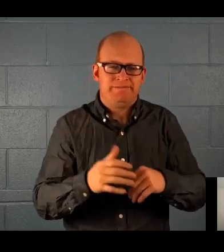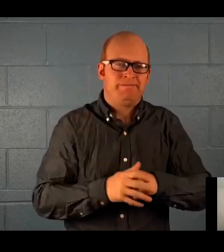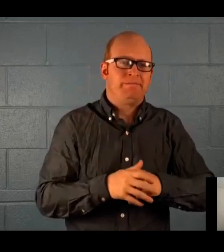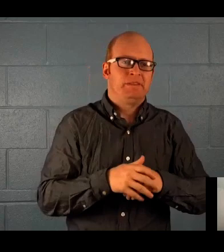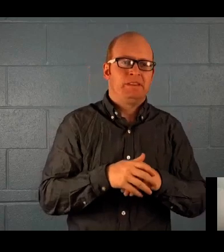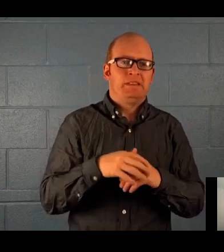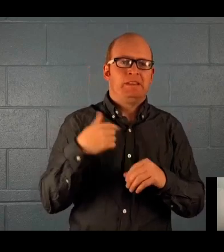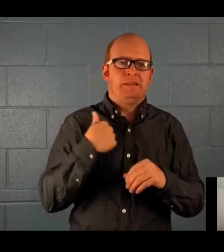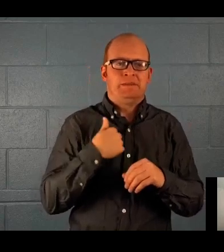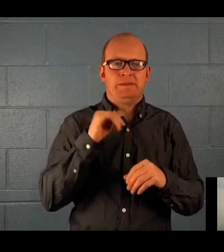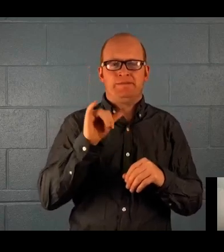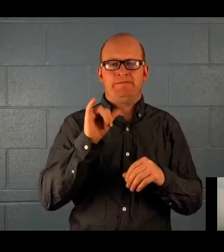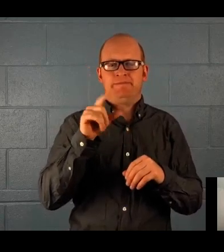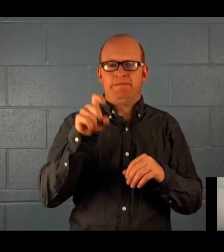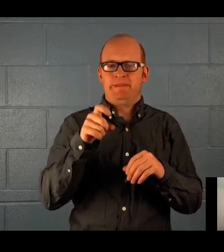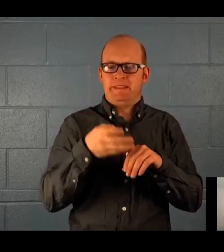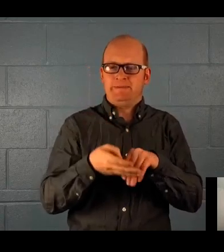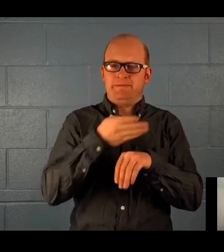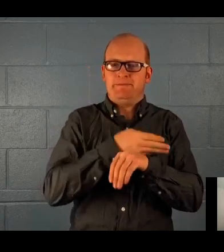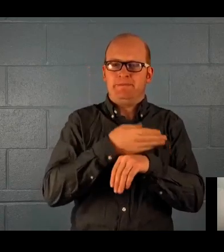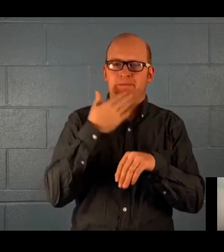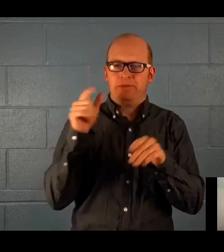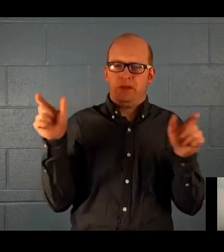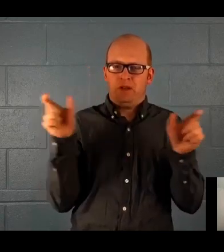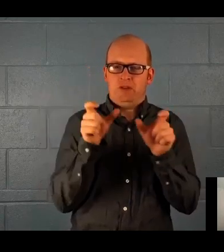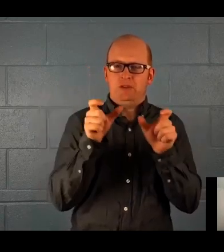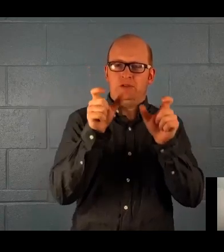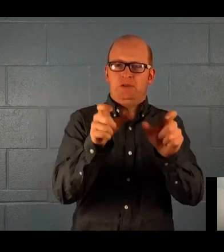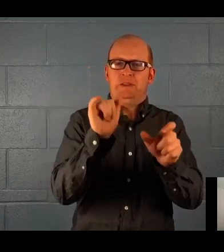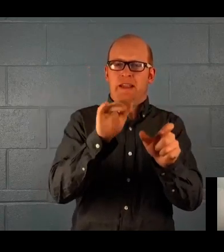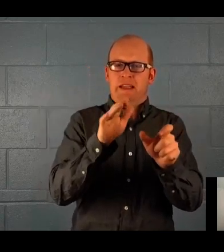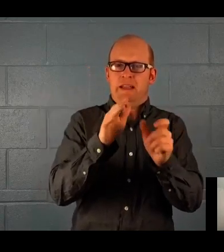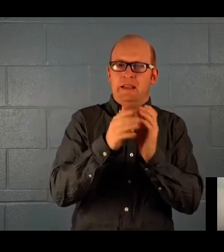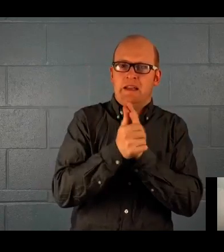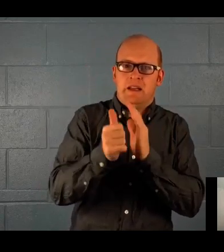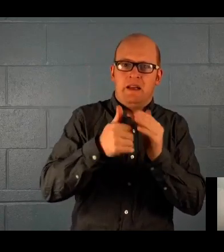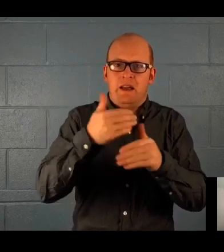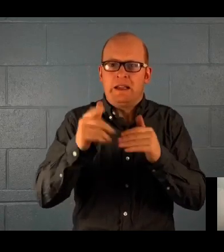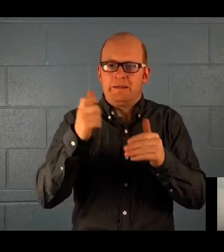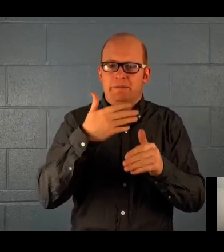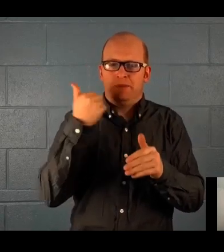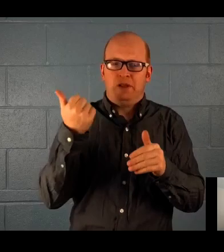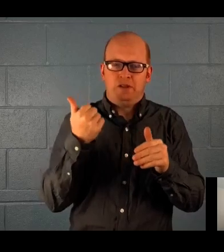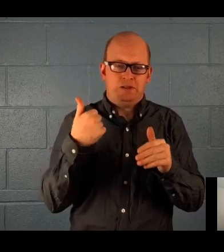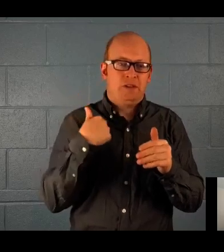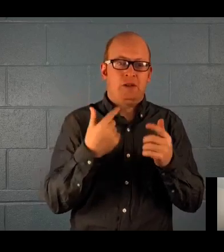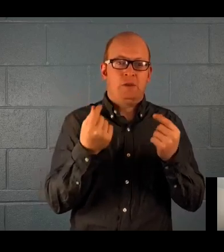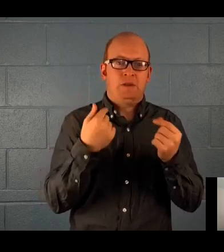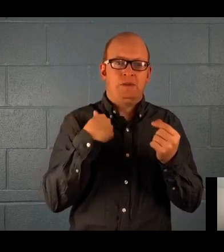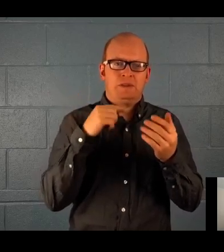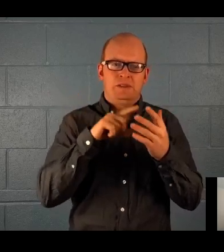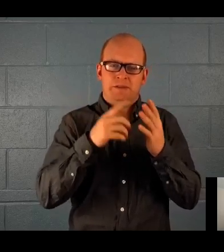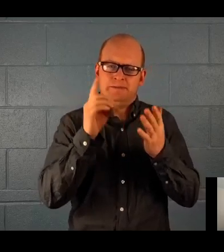needed to increase the efficiency of our dual vector systems. And so we did just that, by designing